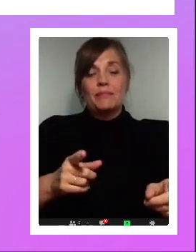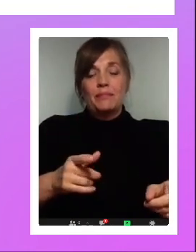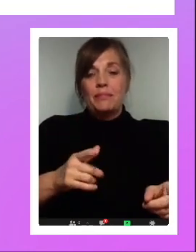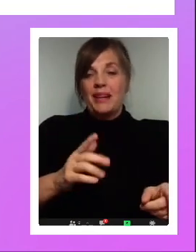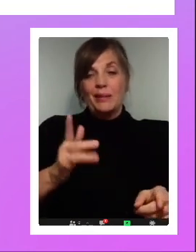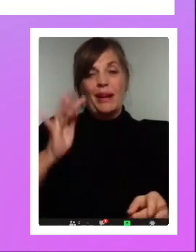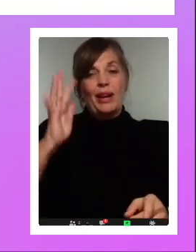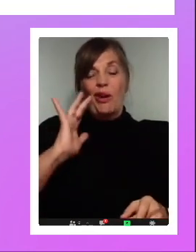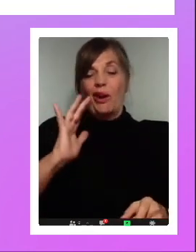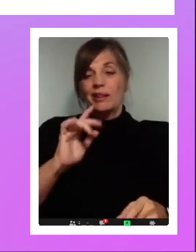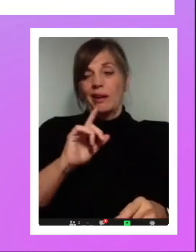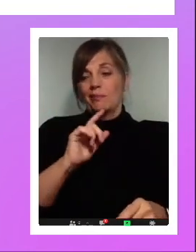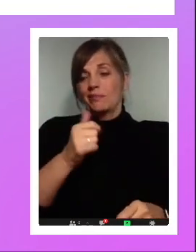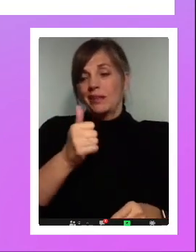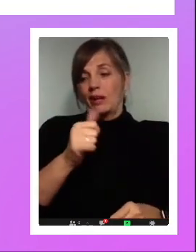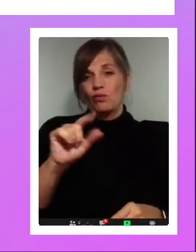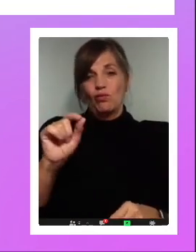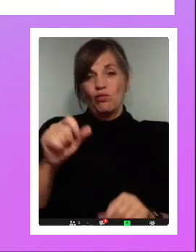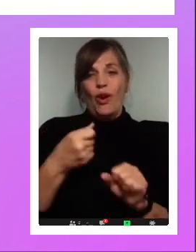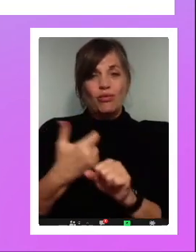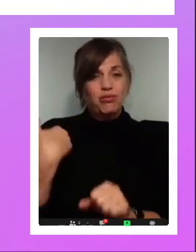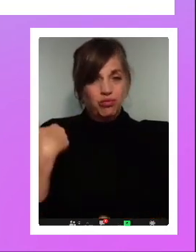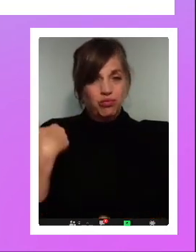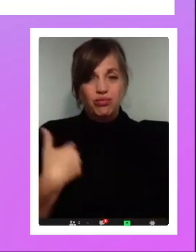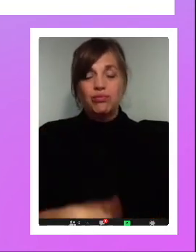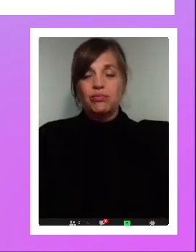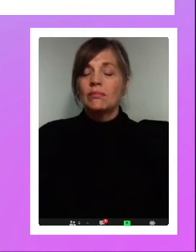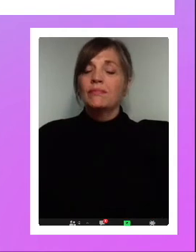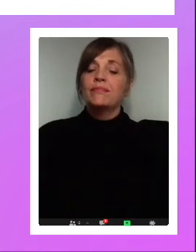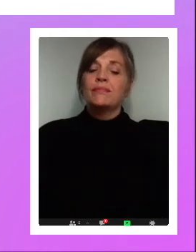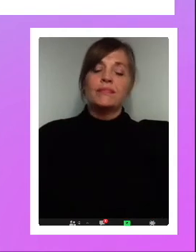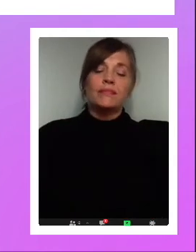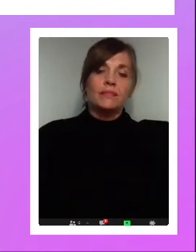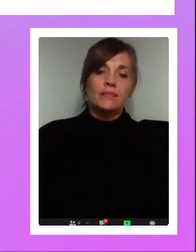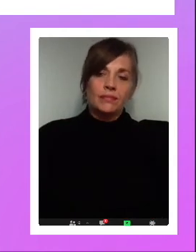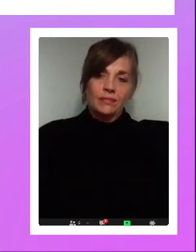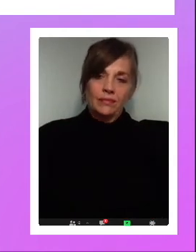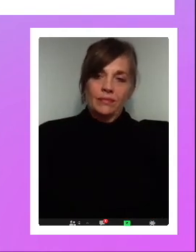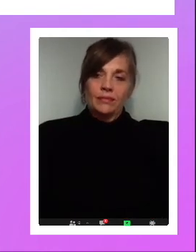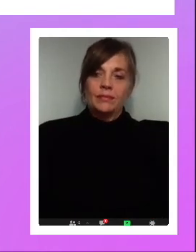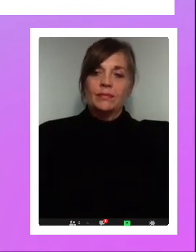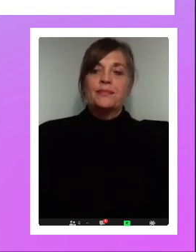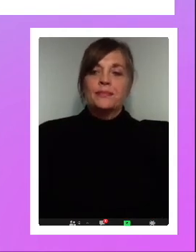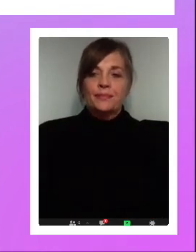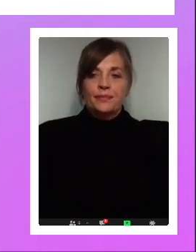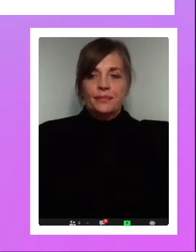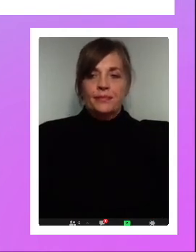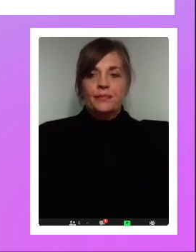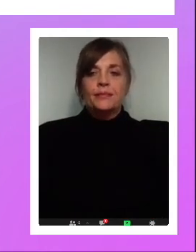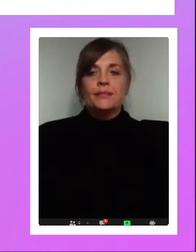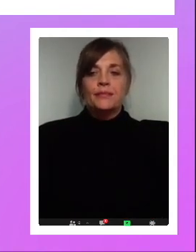a couple of decades at least. So I was already worried about the potential proliferation